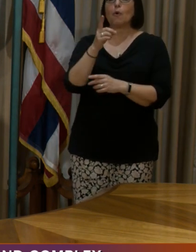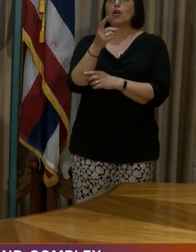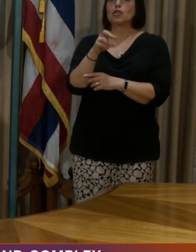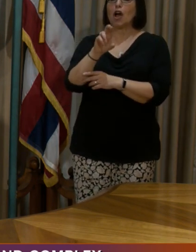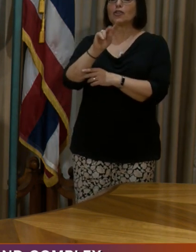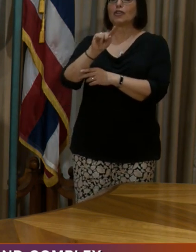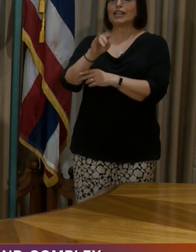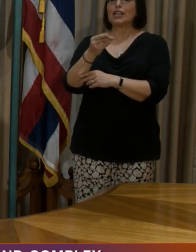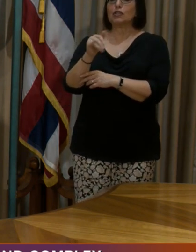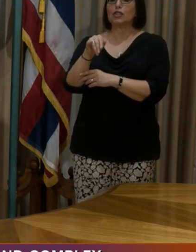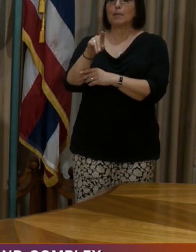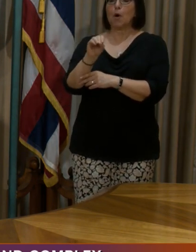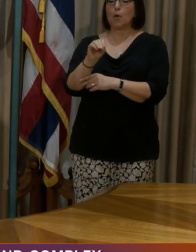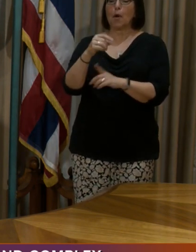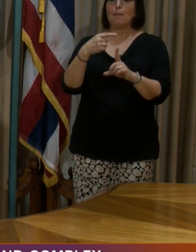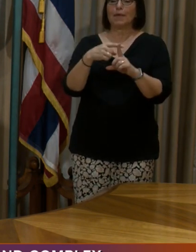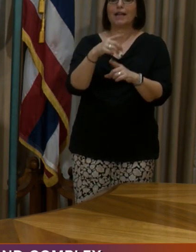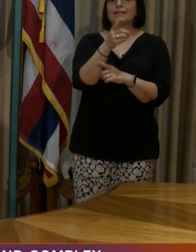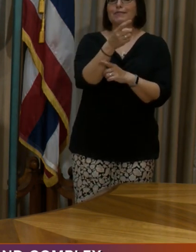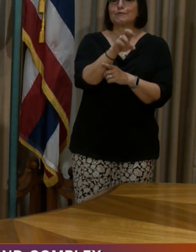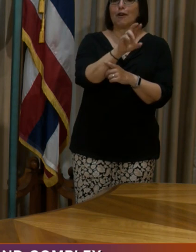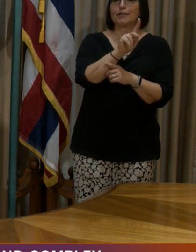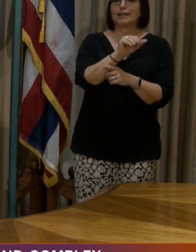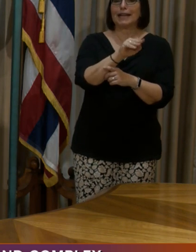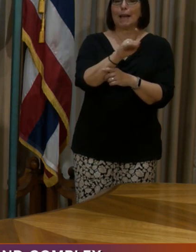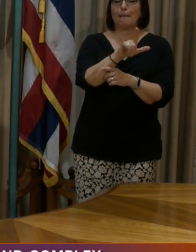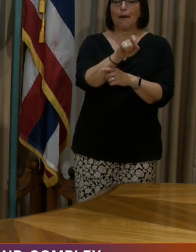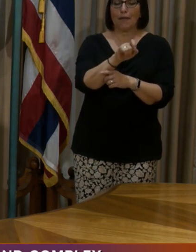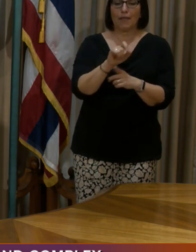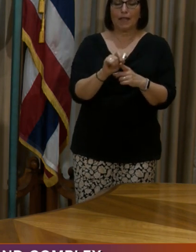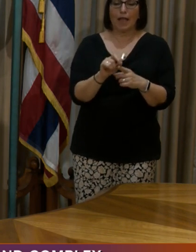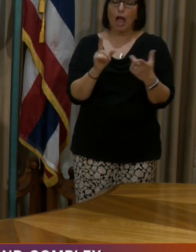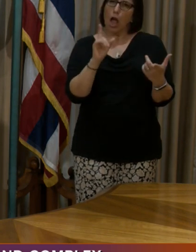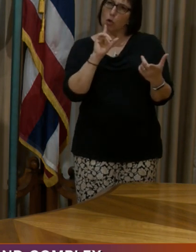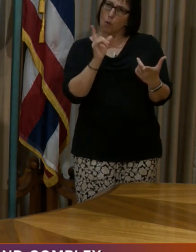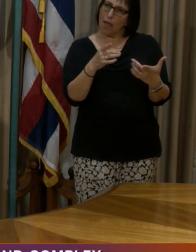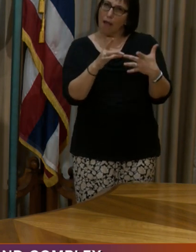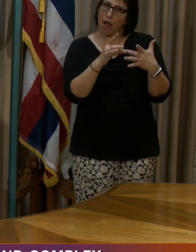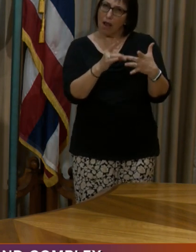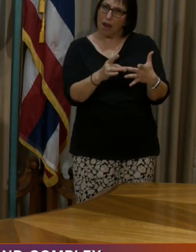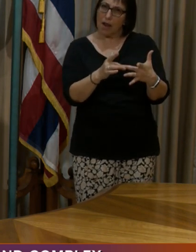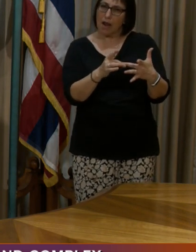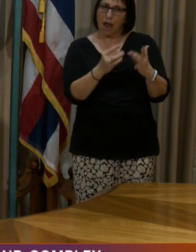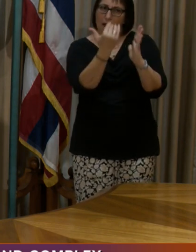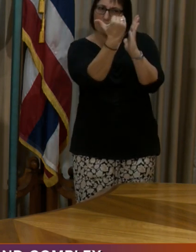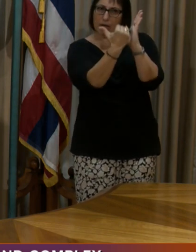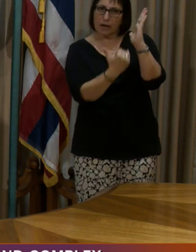ASHLEY, MISSOULA, GO AHEAD HPD ARE HI. THANKS. THIS IS FOR DR. KISHIMOTO AND MAYBE FOR DR. CAMPBELL.